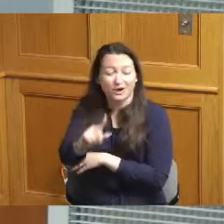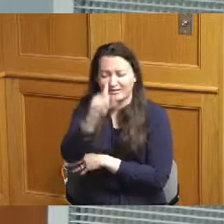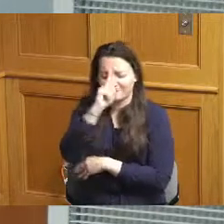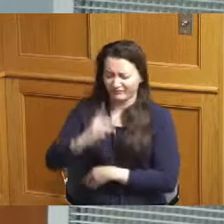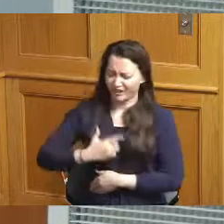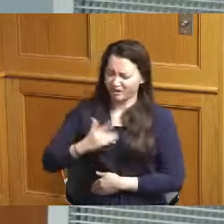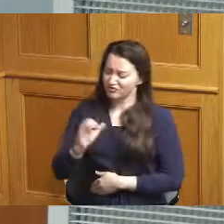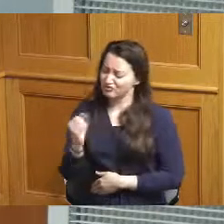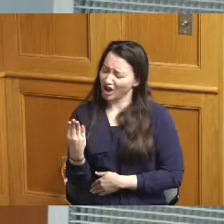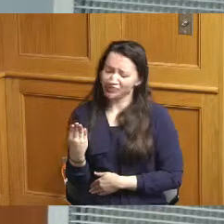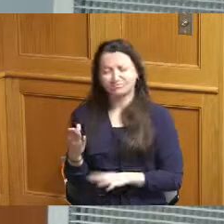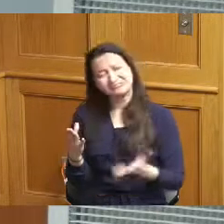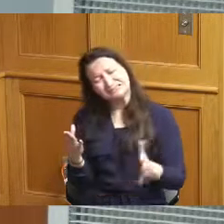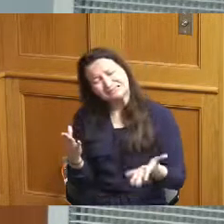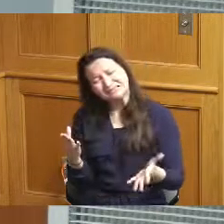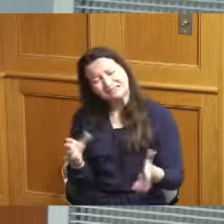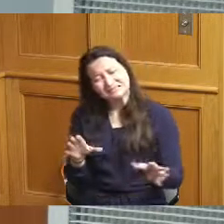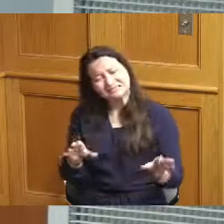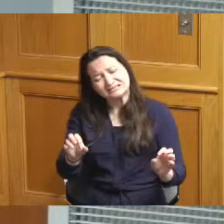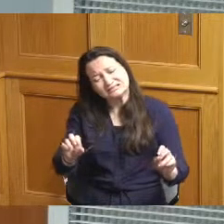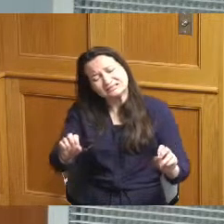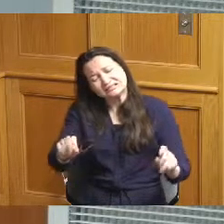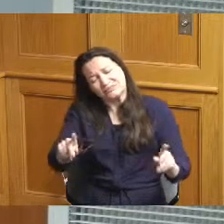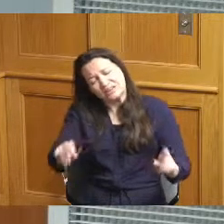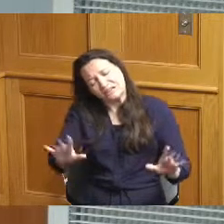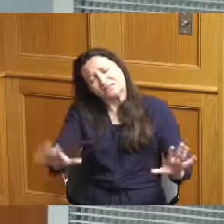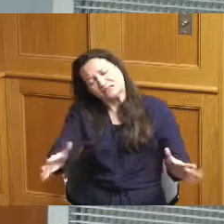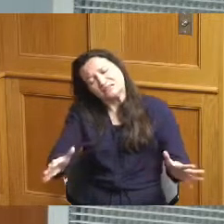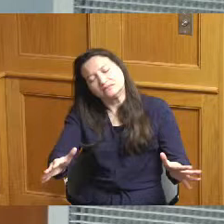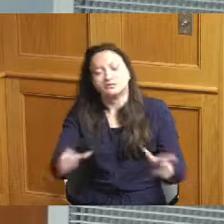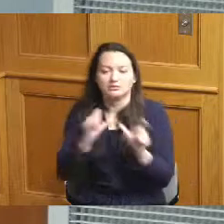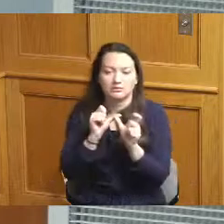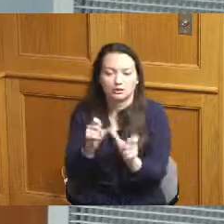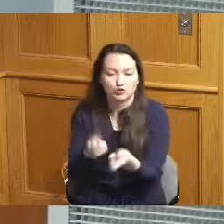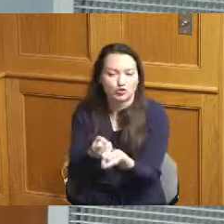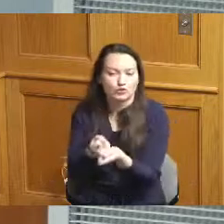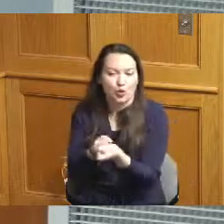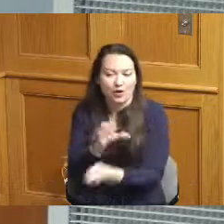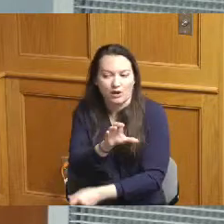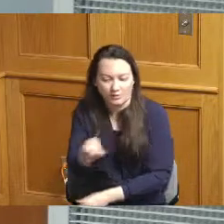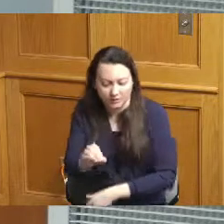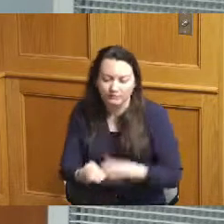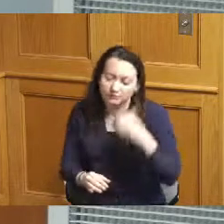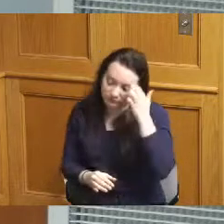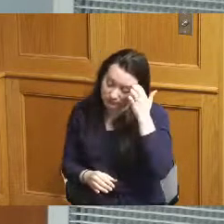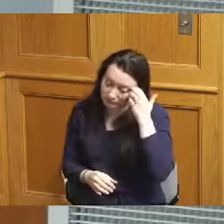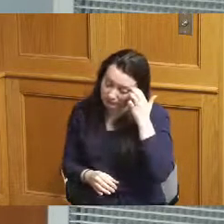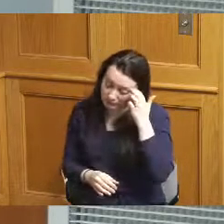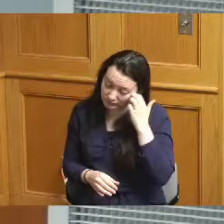job fall wasn't that great and that they wanted to continue to support the company so I really I